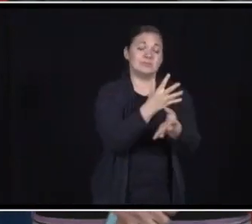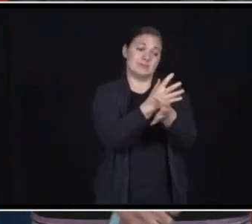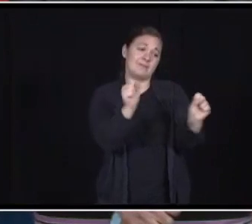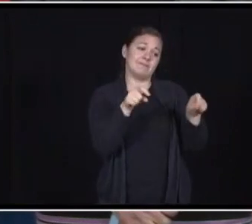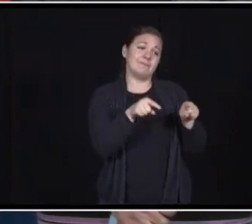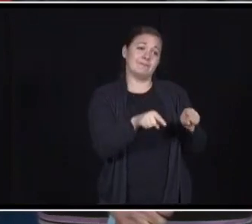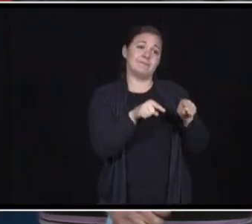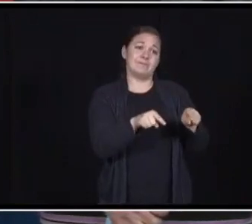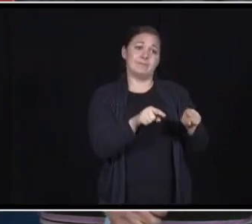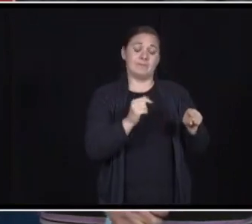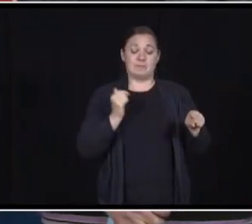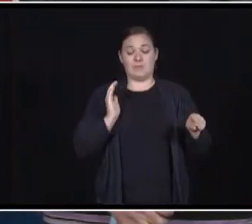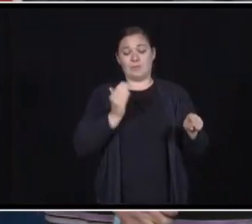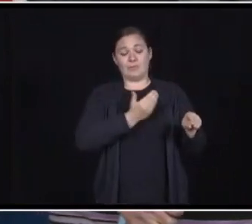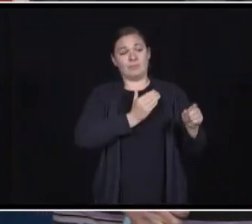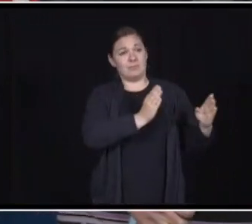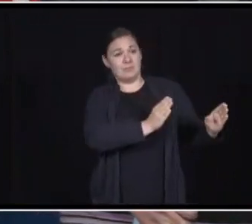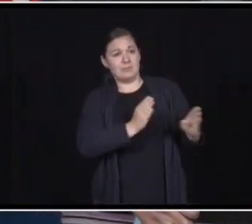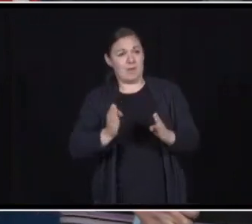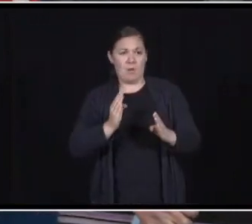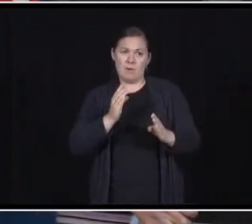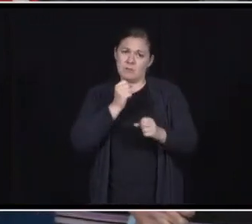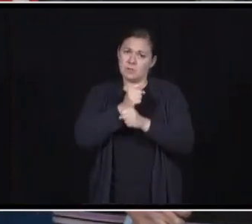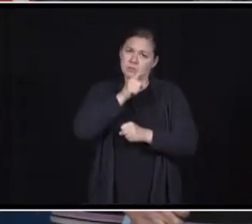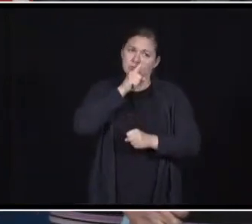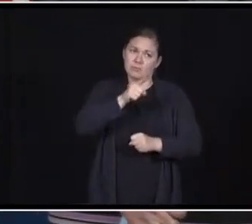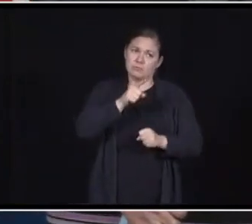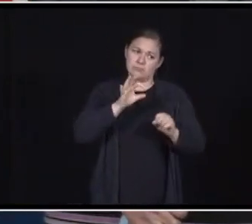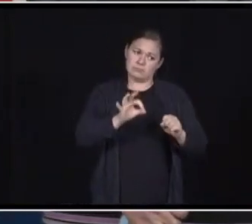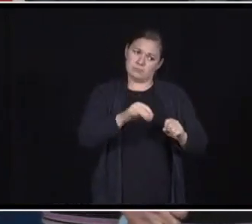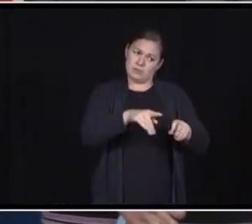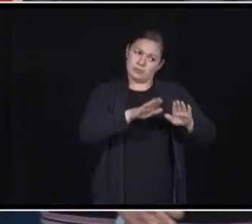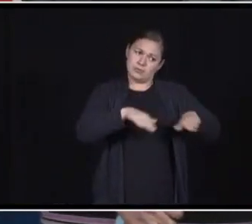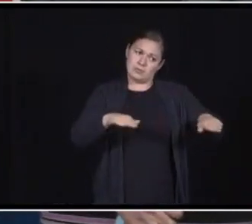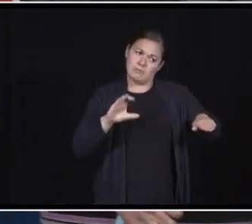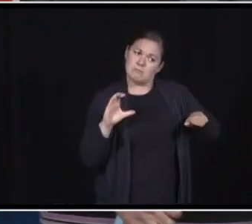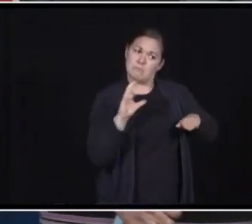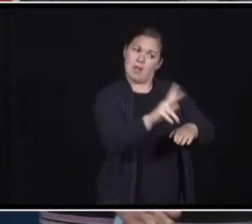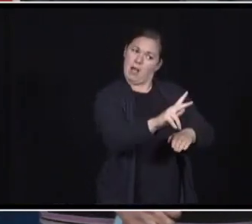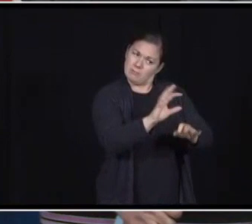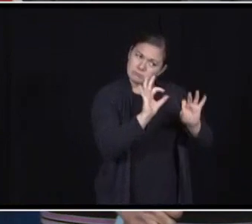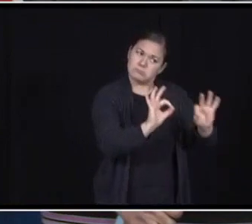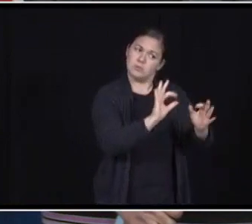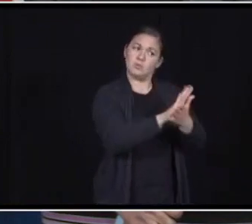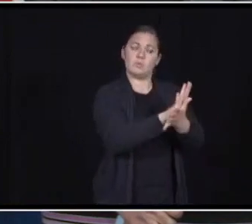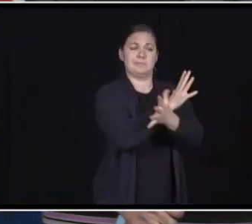I'm not positive or to the education minister. Good afternoon. There is nothing more important than the